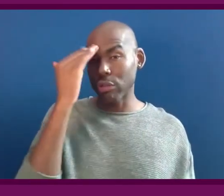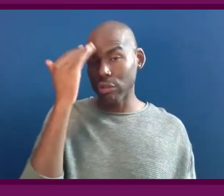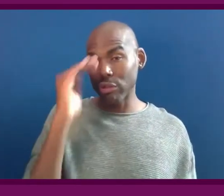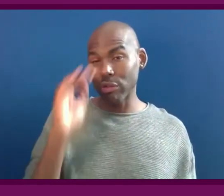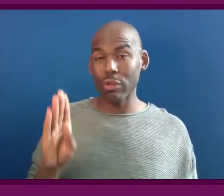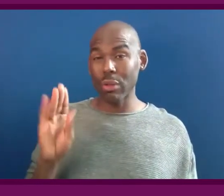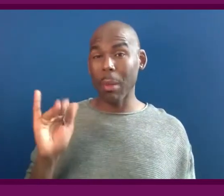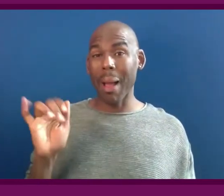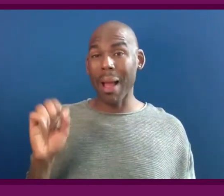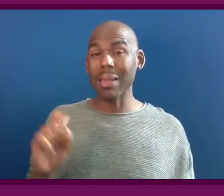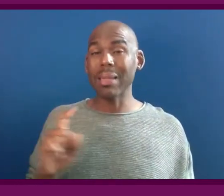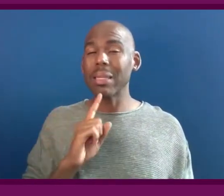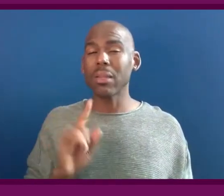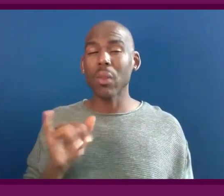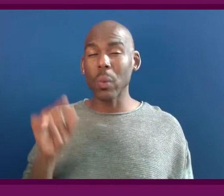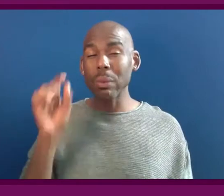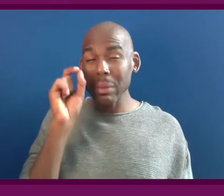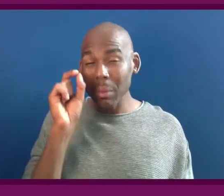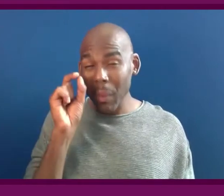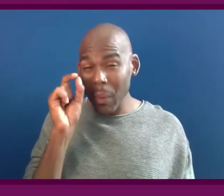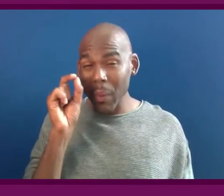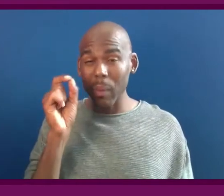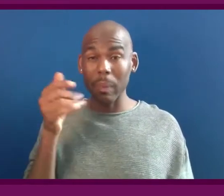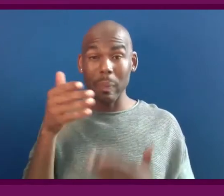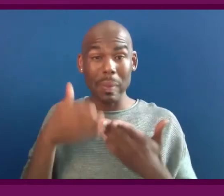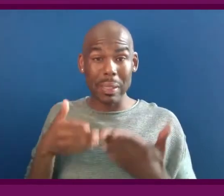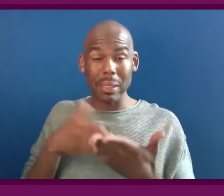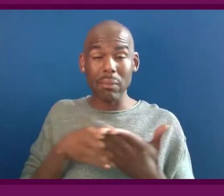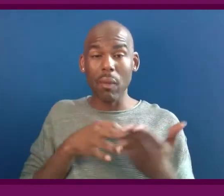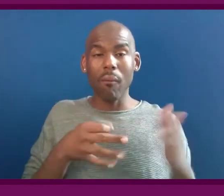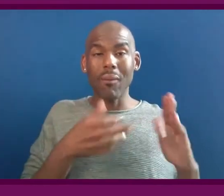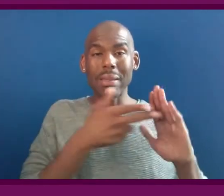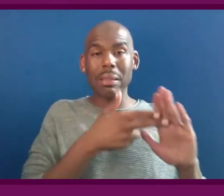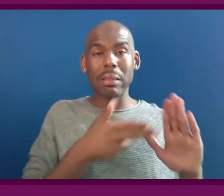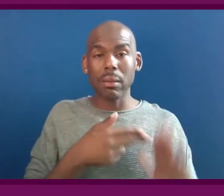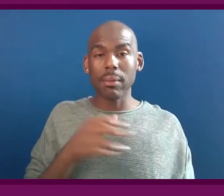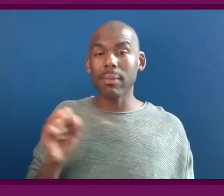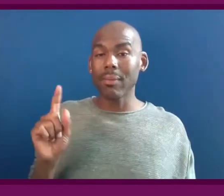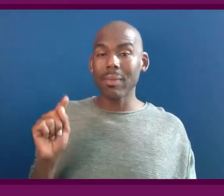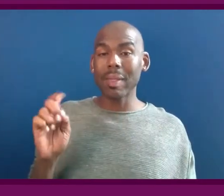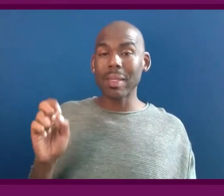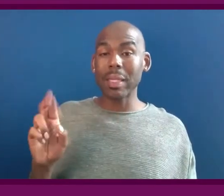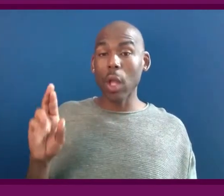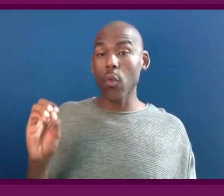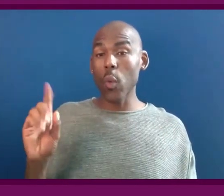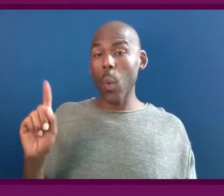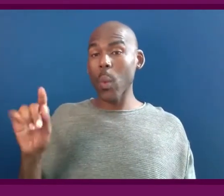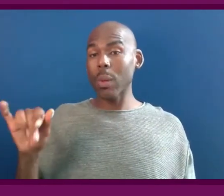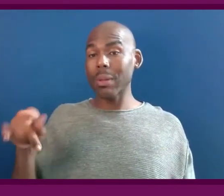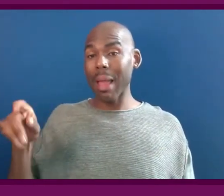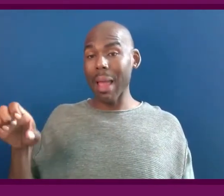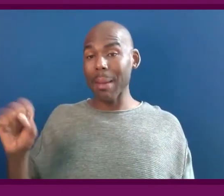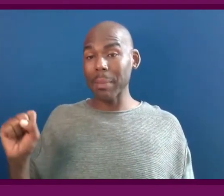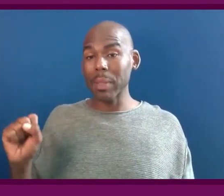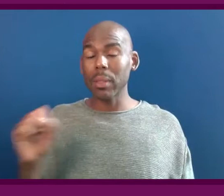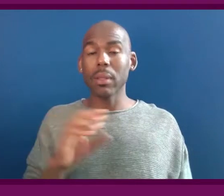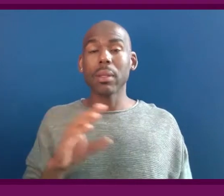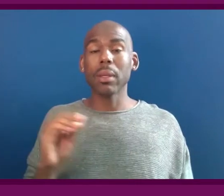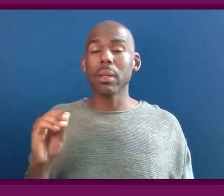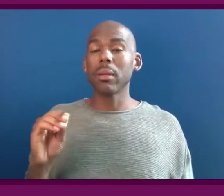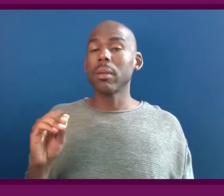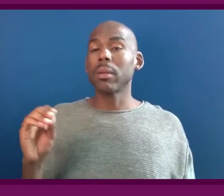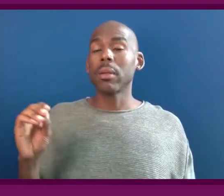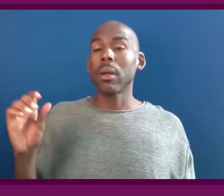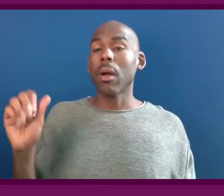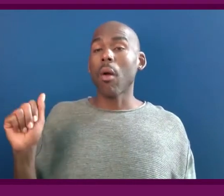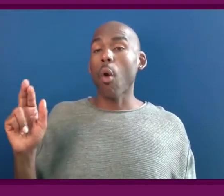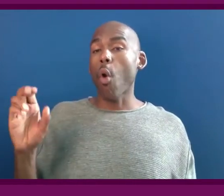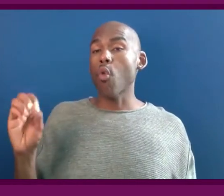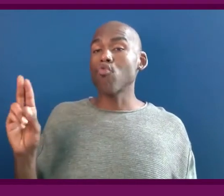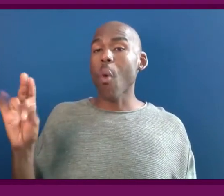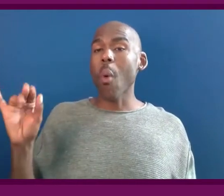It is those little, teeny tiny pieces of stereotypes and erroneous information that you have been